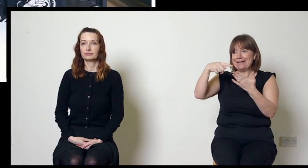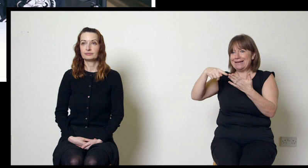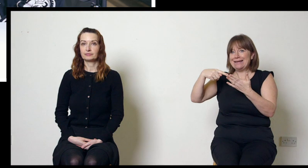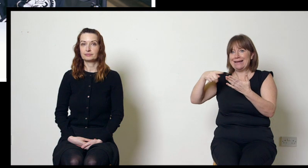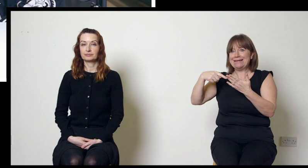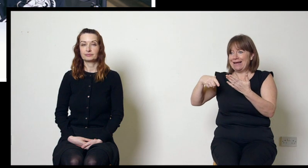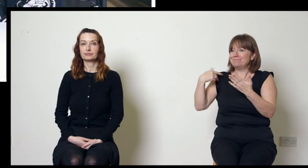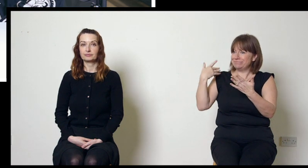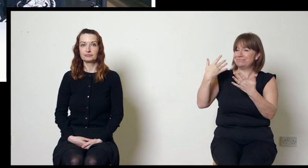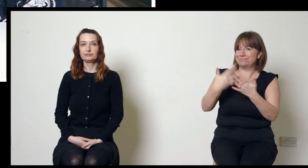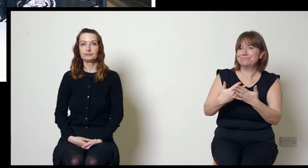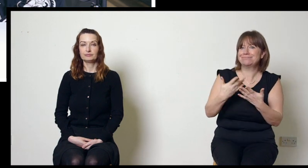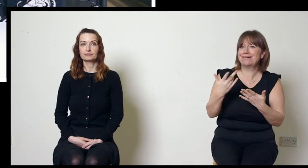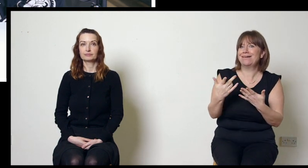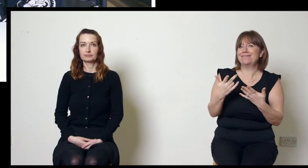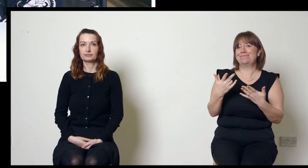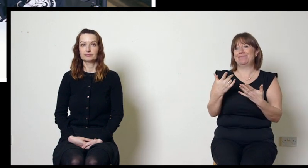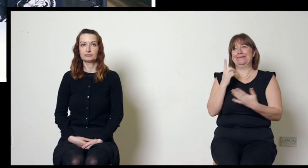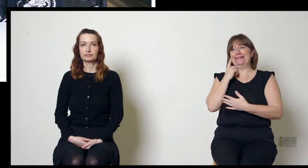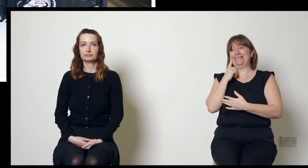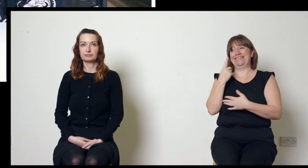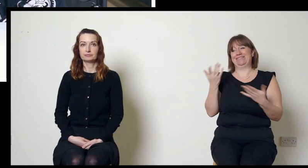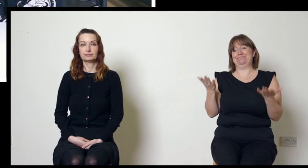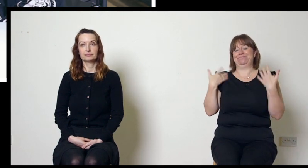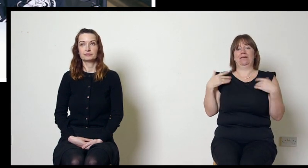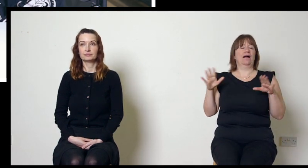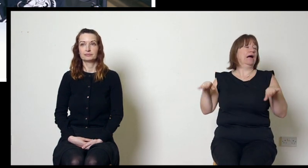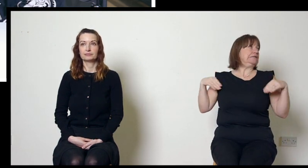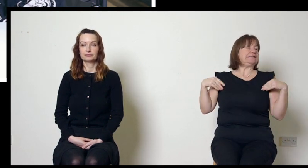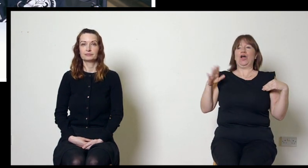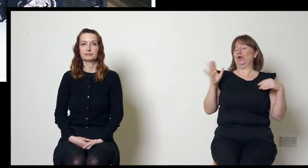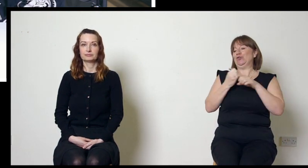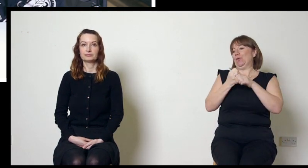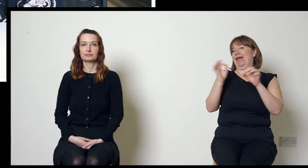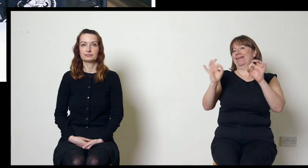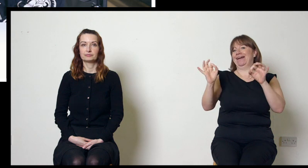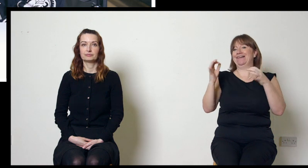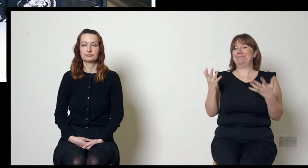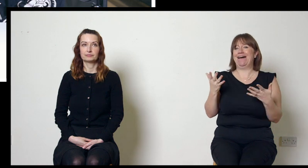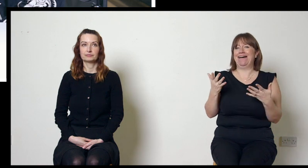But yeah, you can easily not do anything because it feels so daunting and it requires a massive amount of money. Some things do, some things don't.